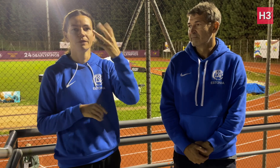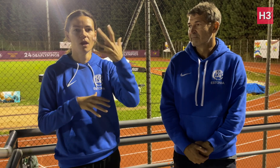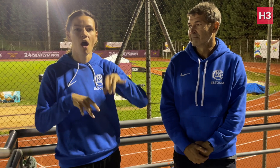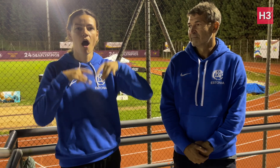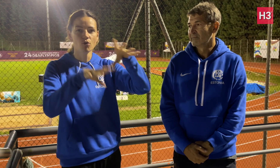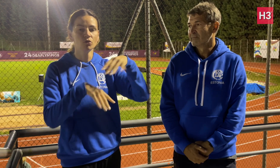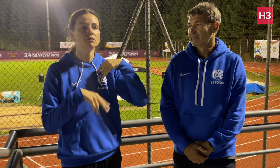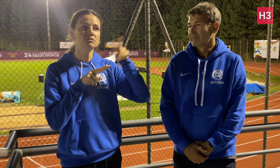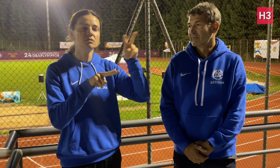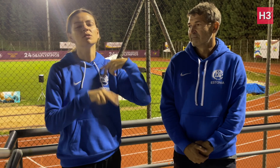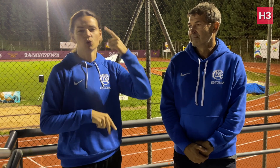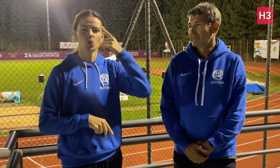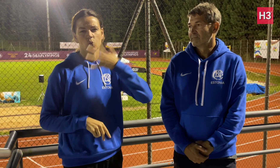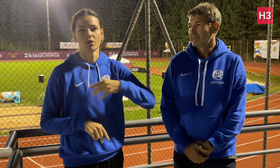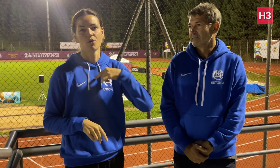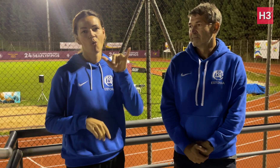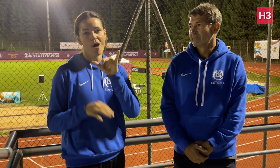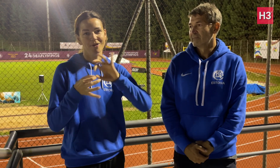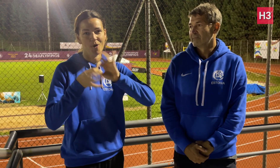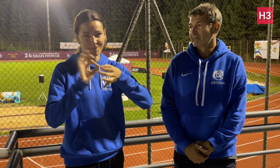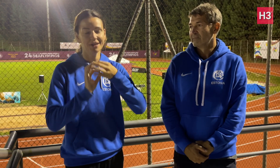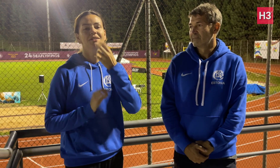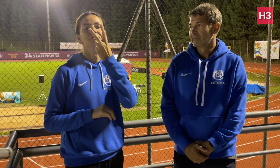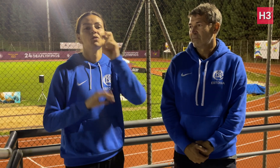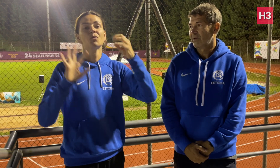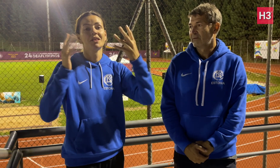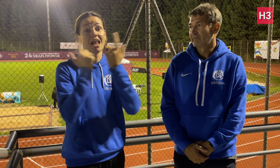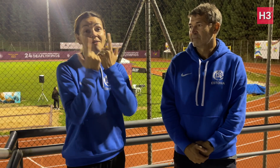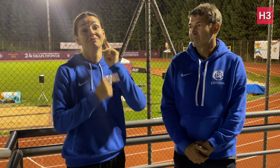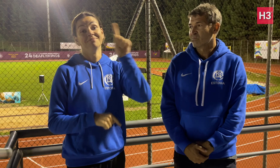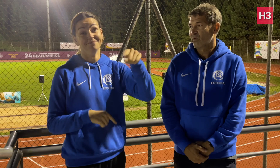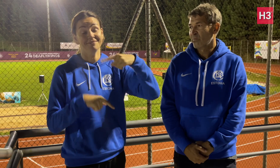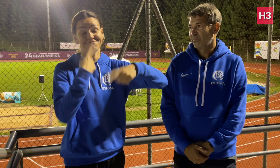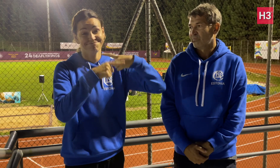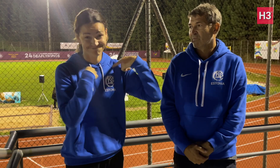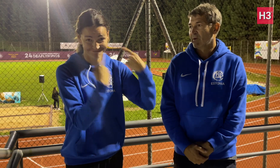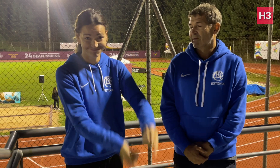I went to 2009 Summer Deaflympics in Taipei. From there, I’m hardcore athlete.